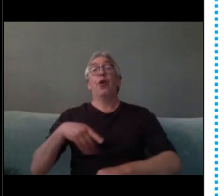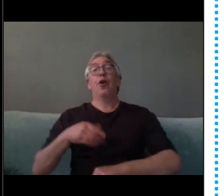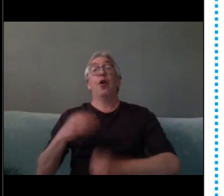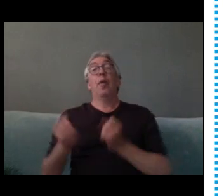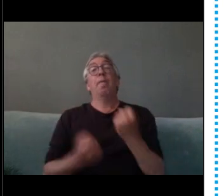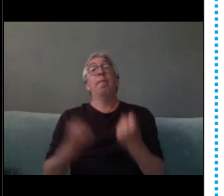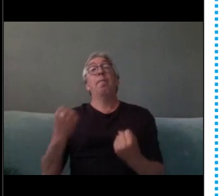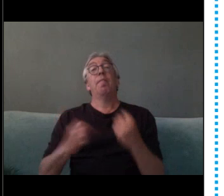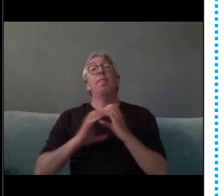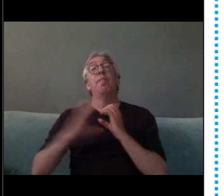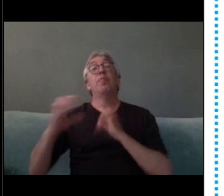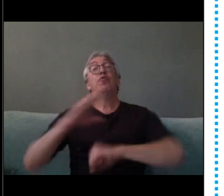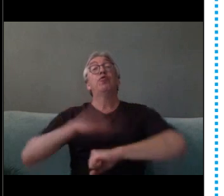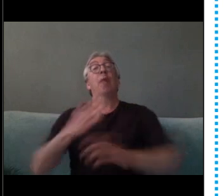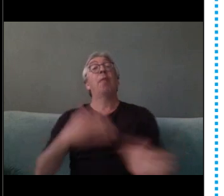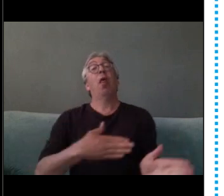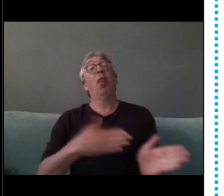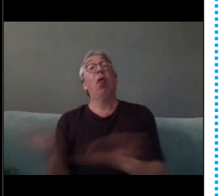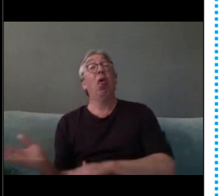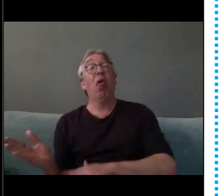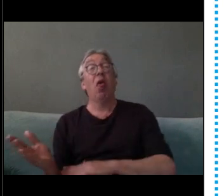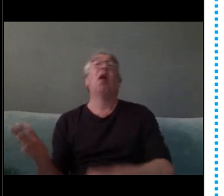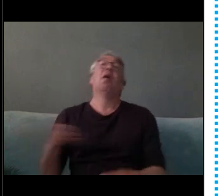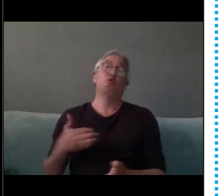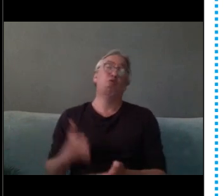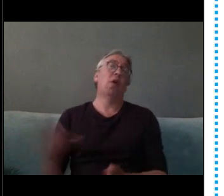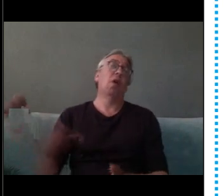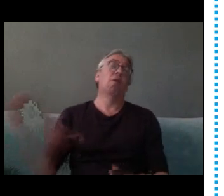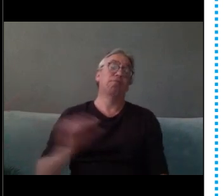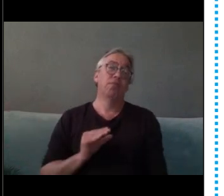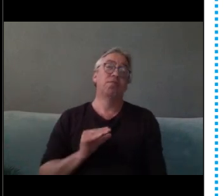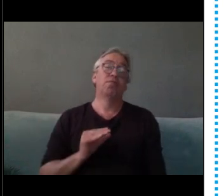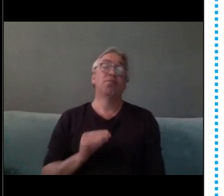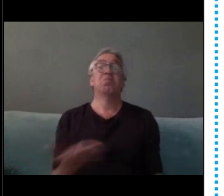You have a right to get information about your cancelled or delayed service.